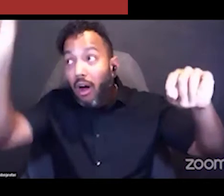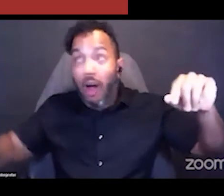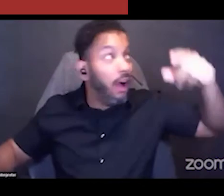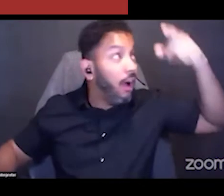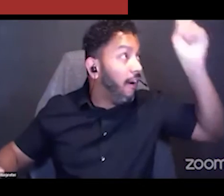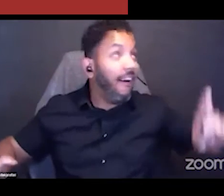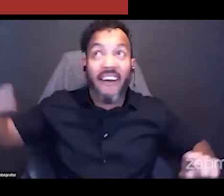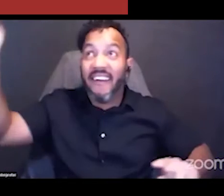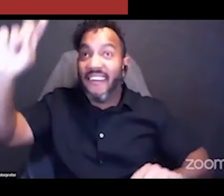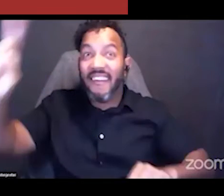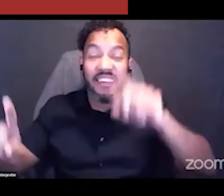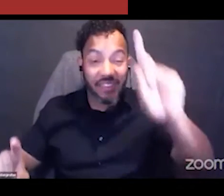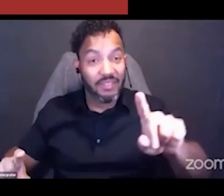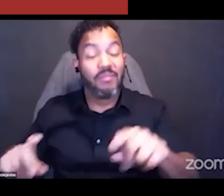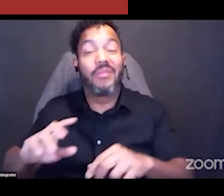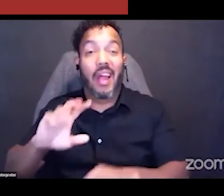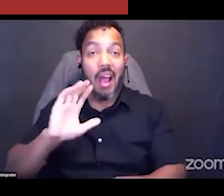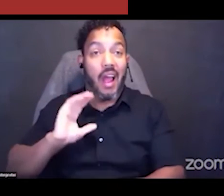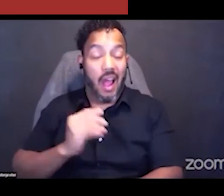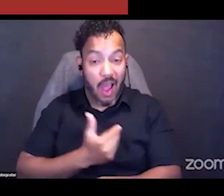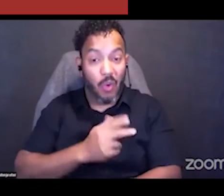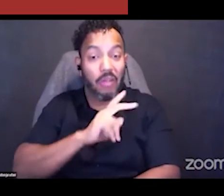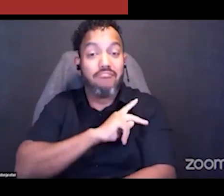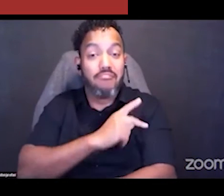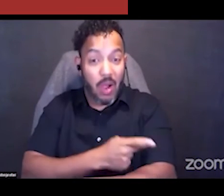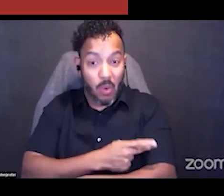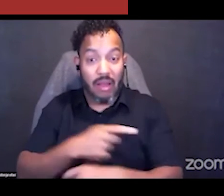We lost power for considerable amount of the day.